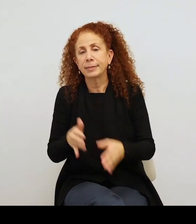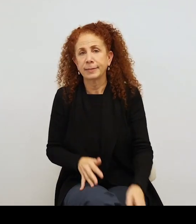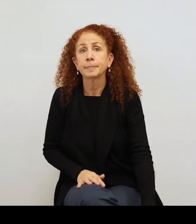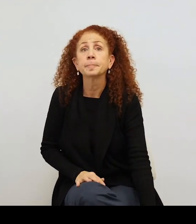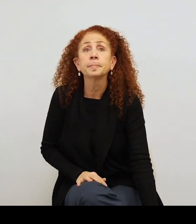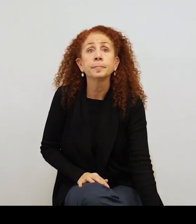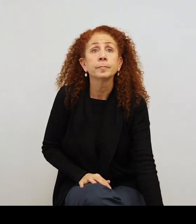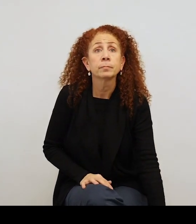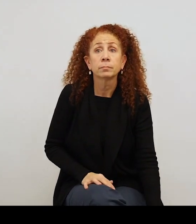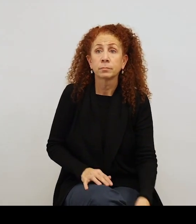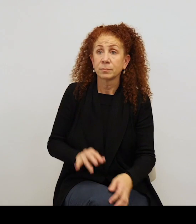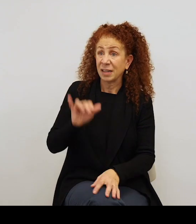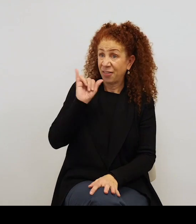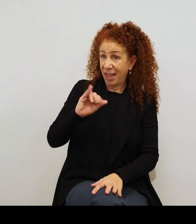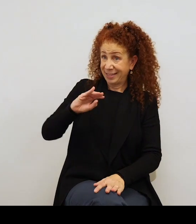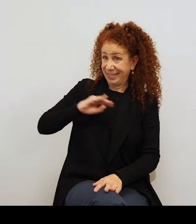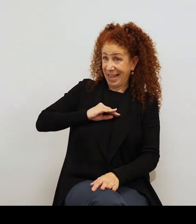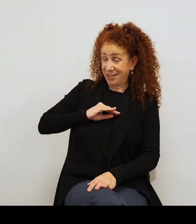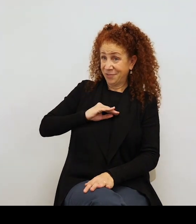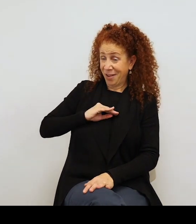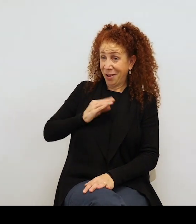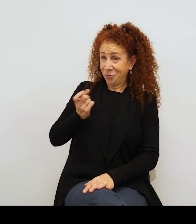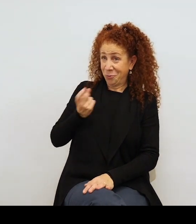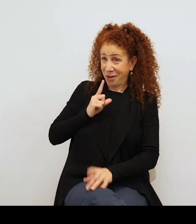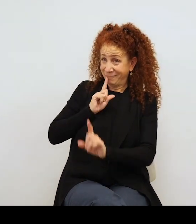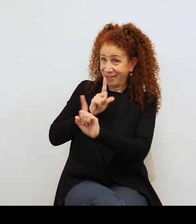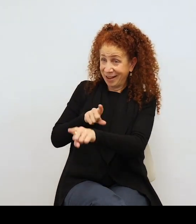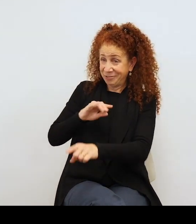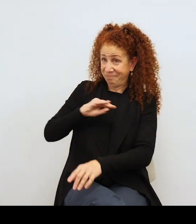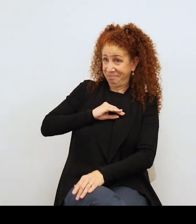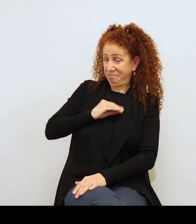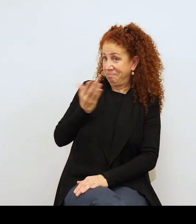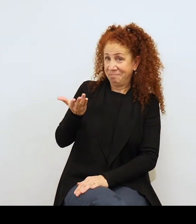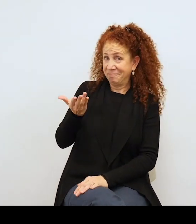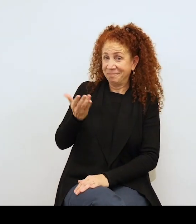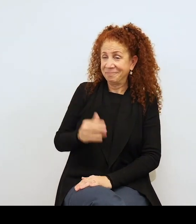I don't know if that satisfied what you wanted to know.